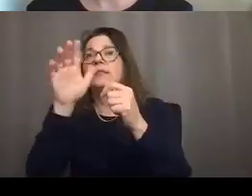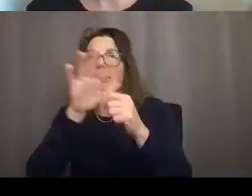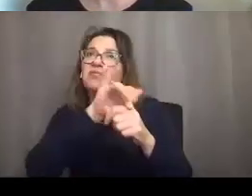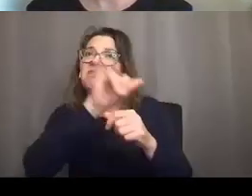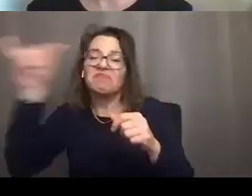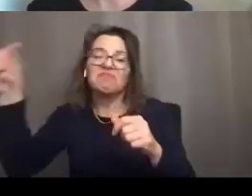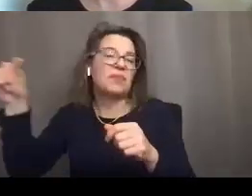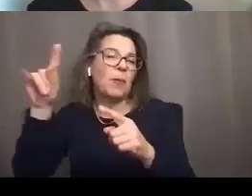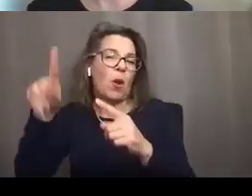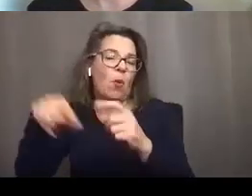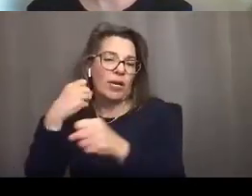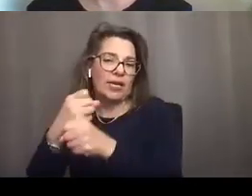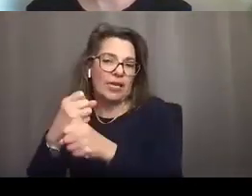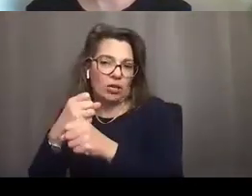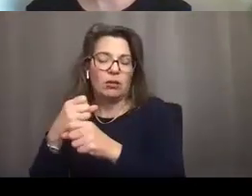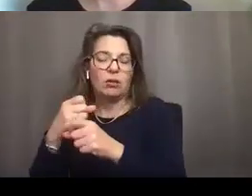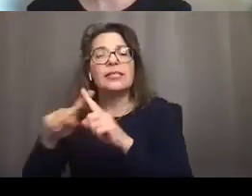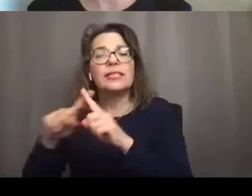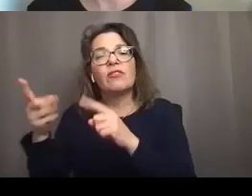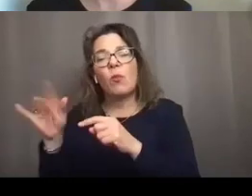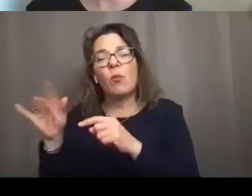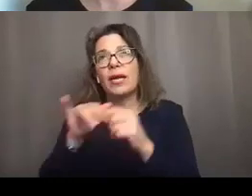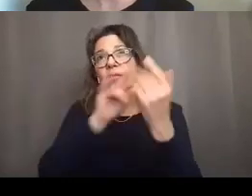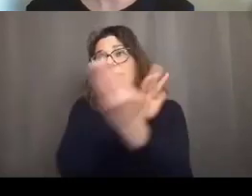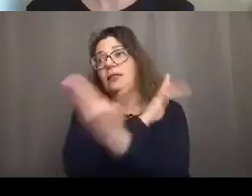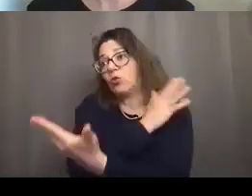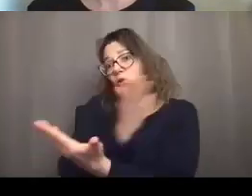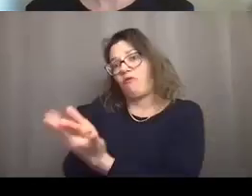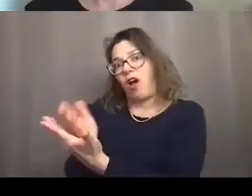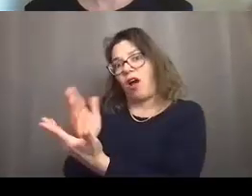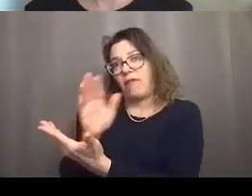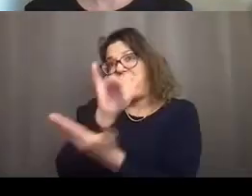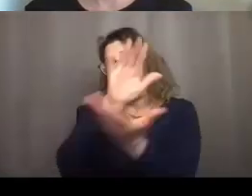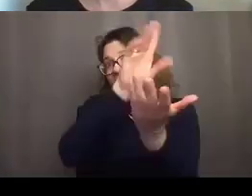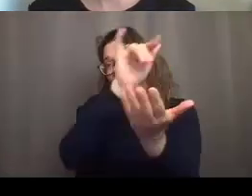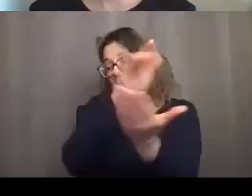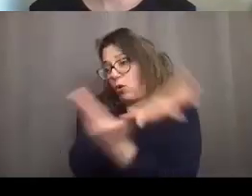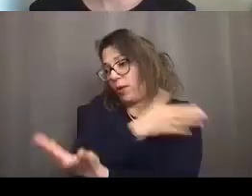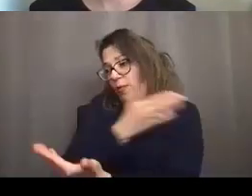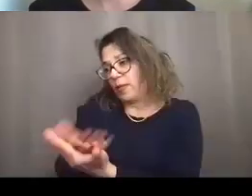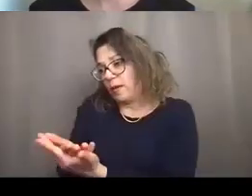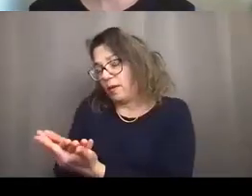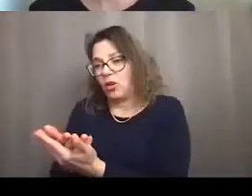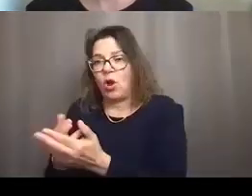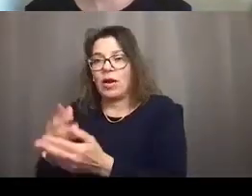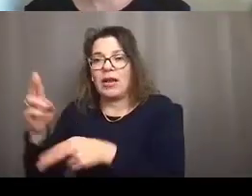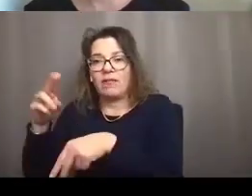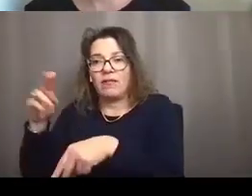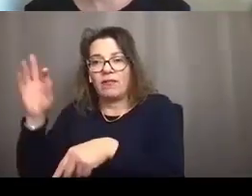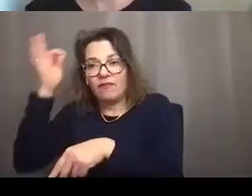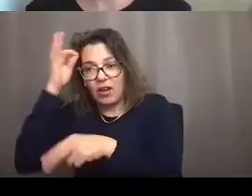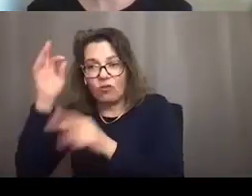There's different ways that the data would get there, so depending on when we're receiving the information or we're pulling it from other databases